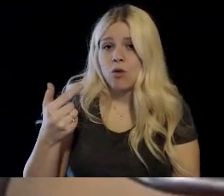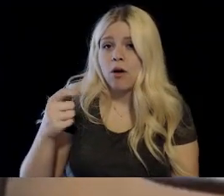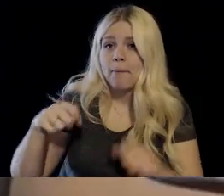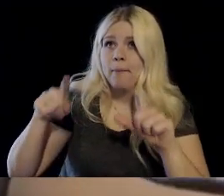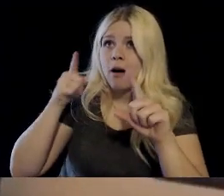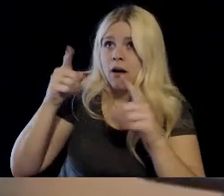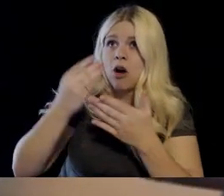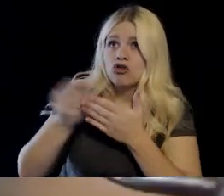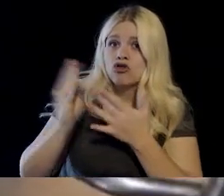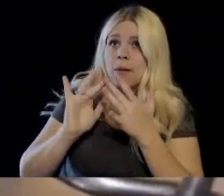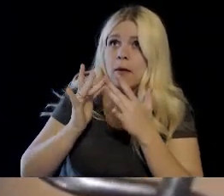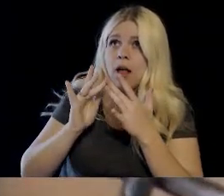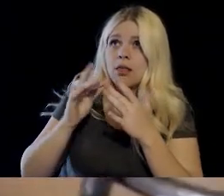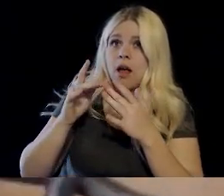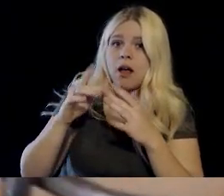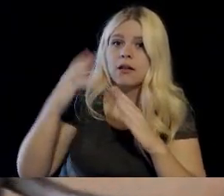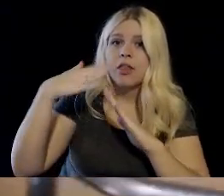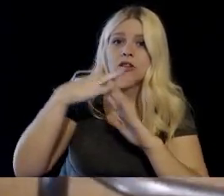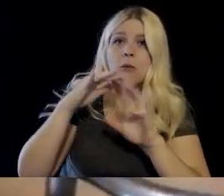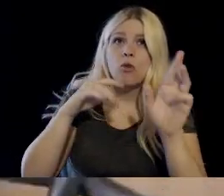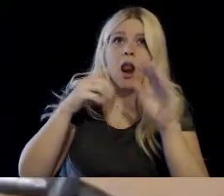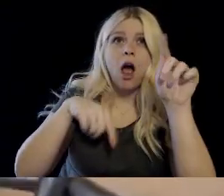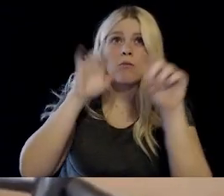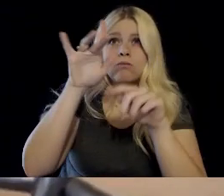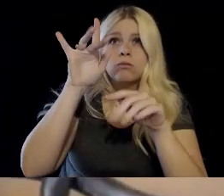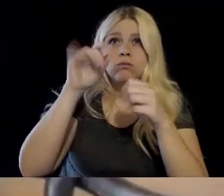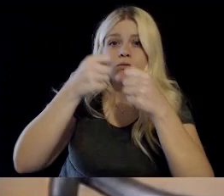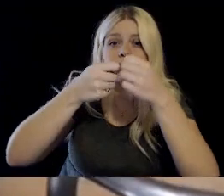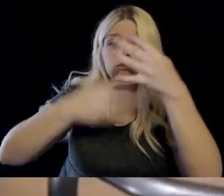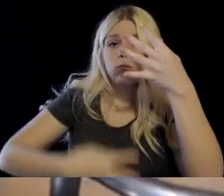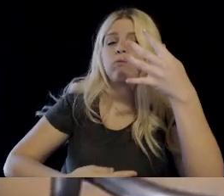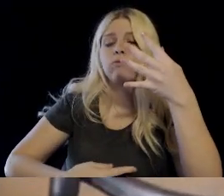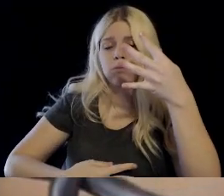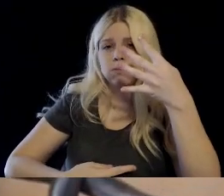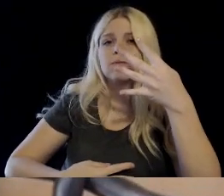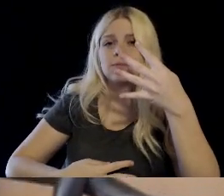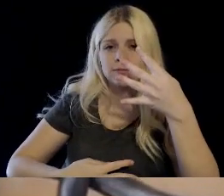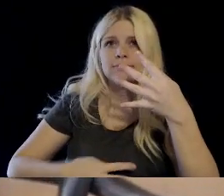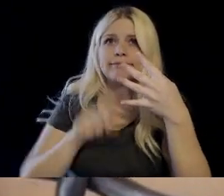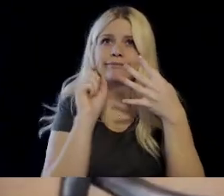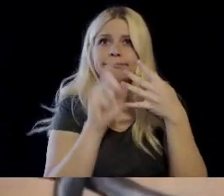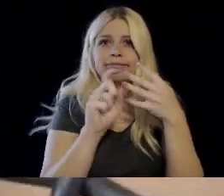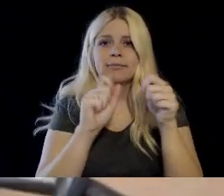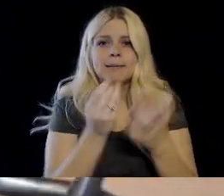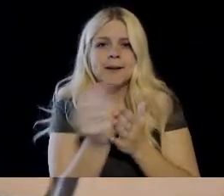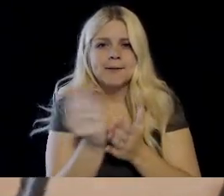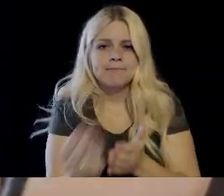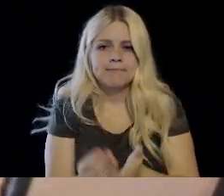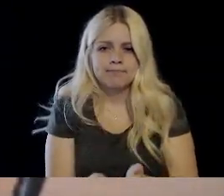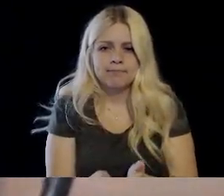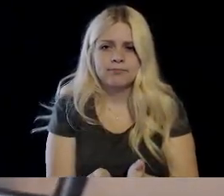corner. That's where, um, that's where you can find those. Joanne, do they have a favorite color? Do you notice?